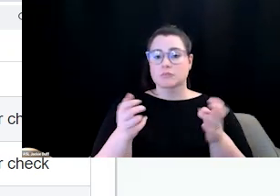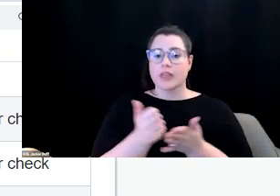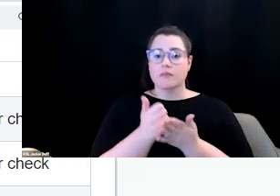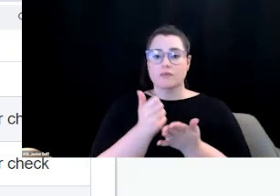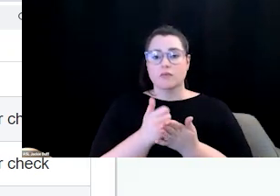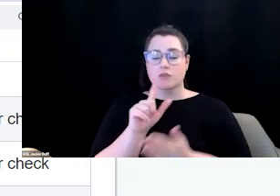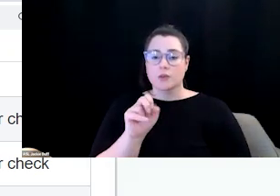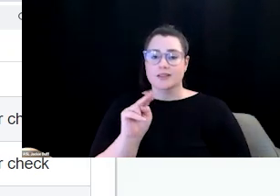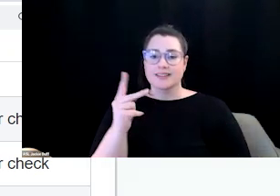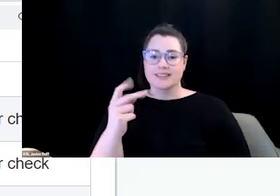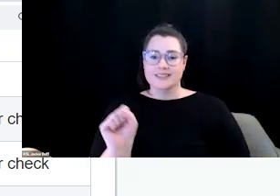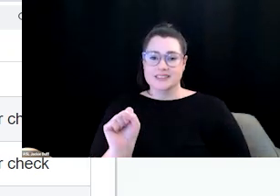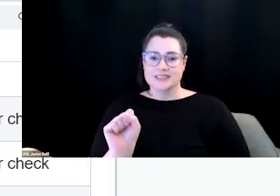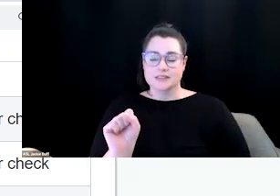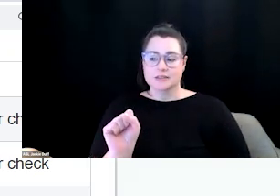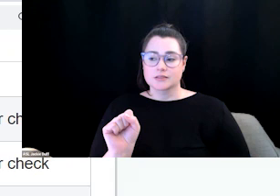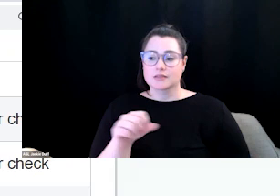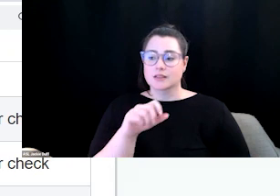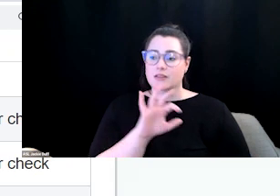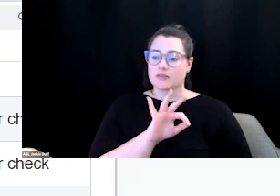We have helpful FAQs, videos.